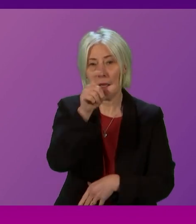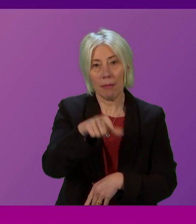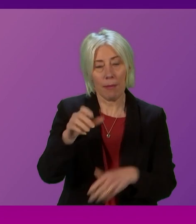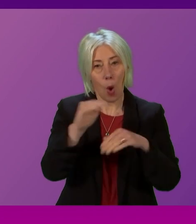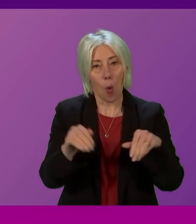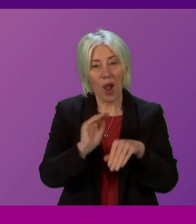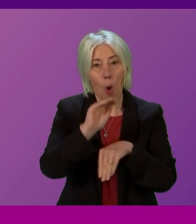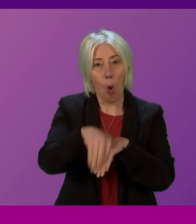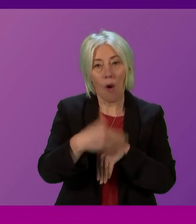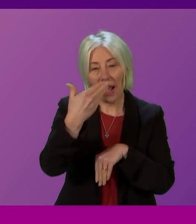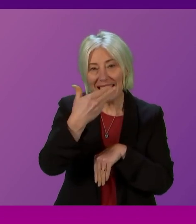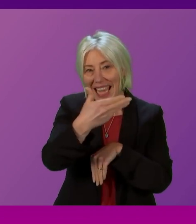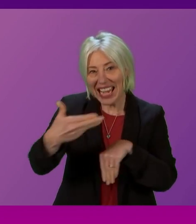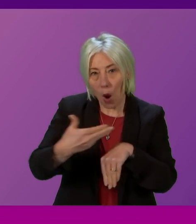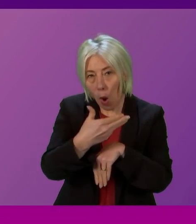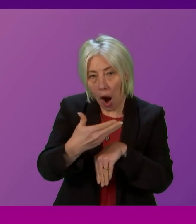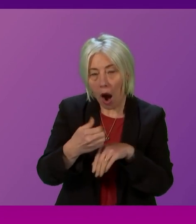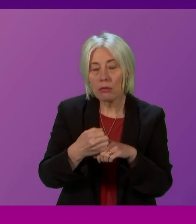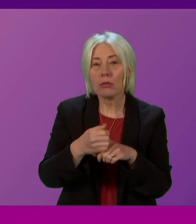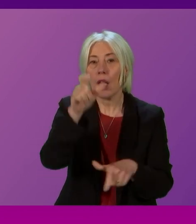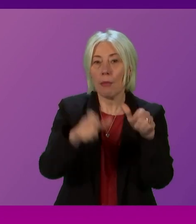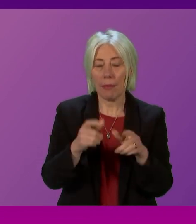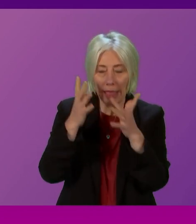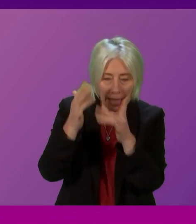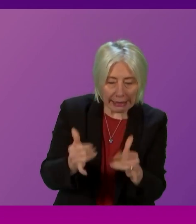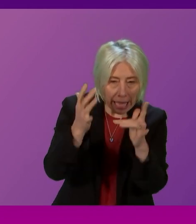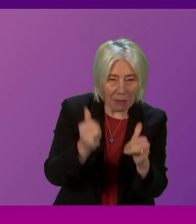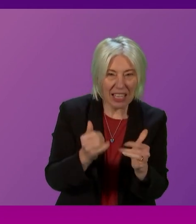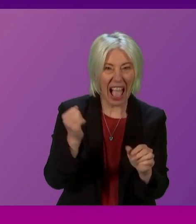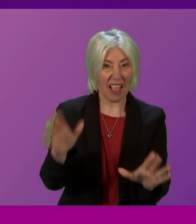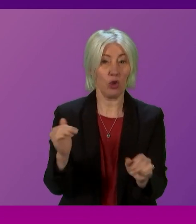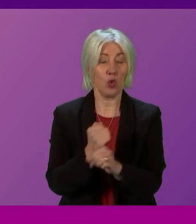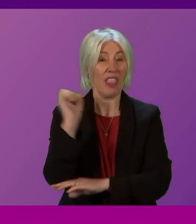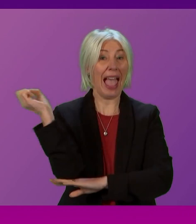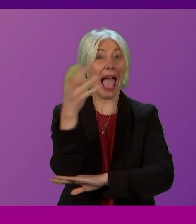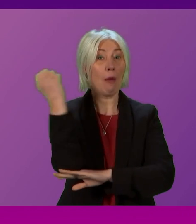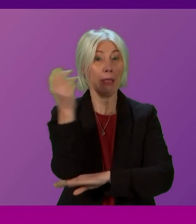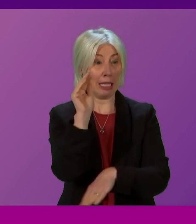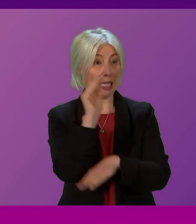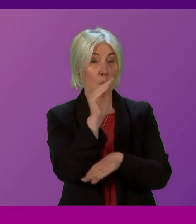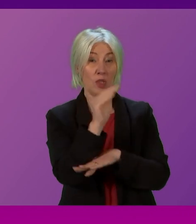than nine hours to be seen and that patient examinations were being conducted in ambulances that were in the hospital’s grounds.